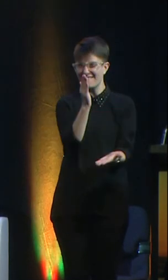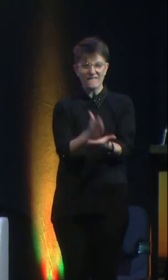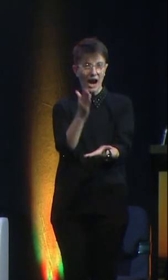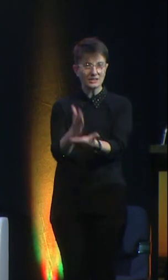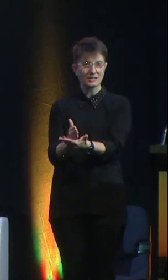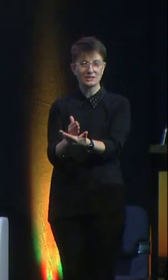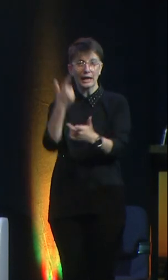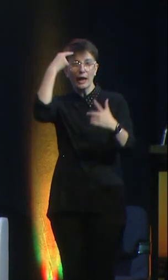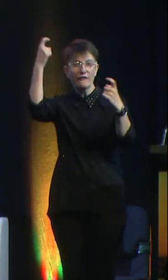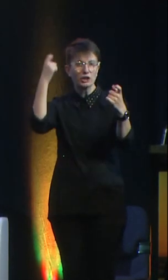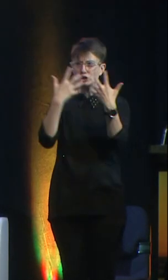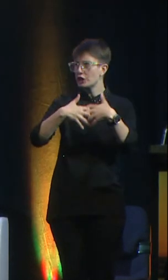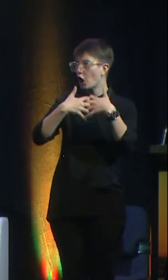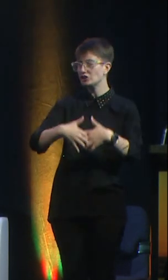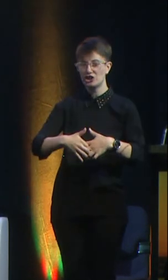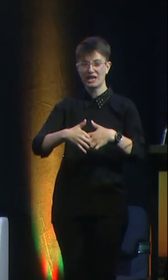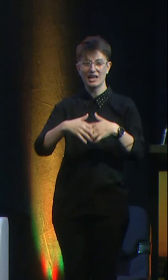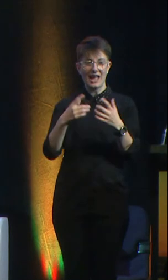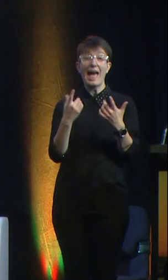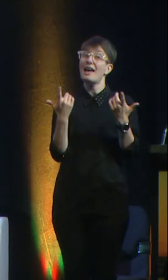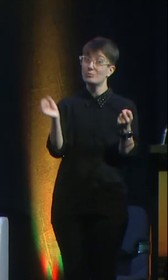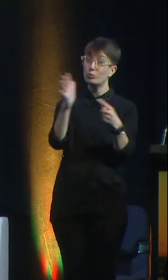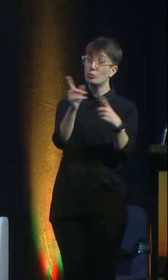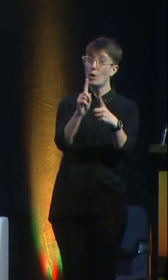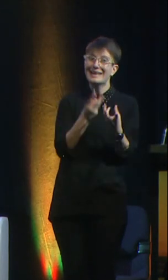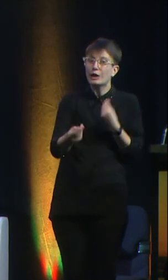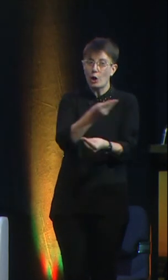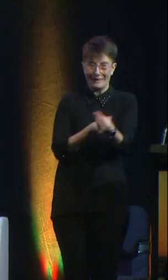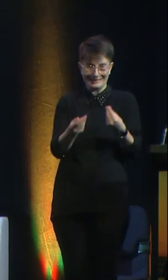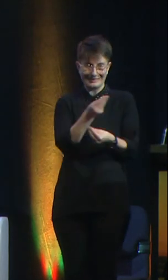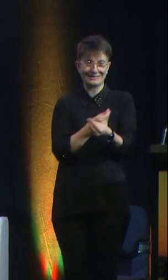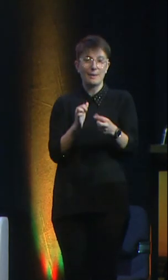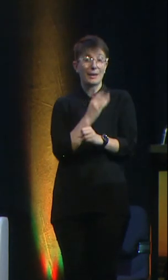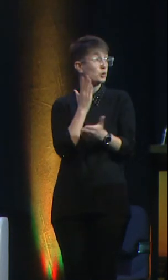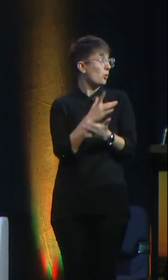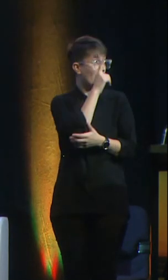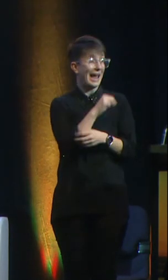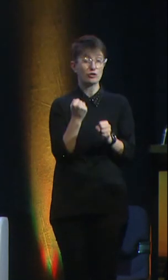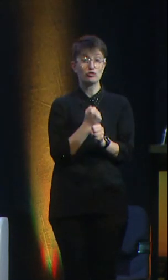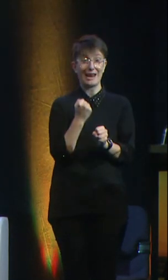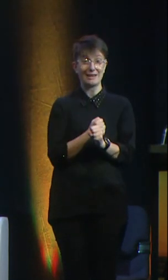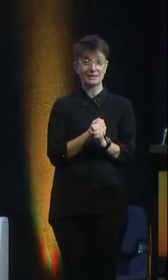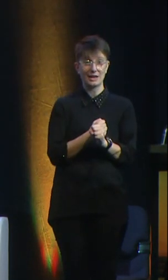some of this, to make sure that we can create affordable and renewable energy for a long